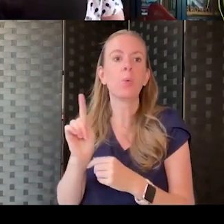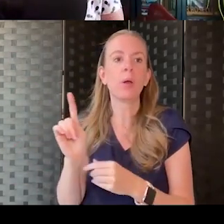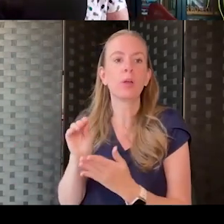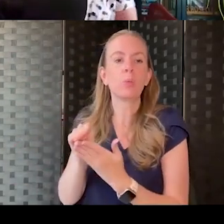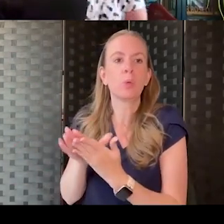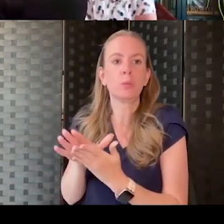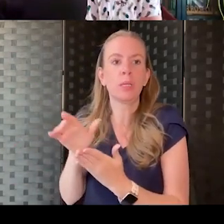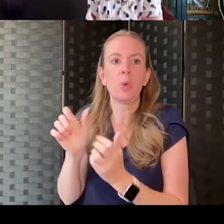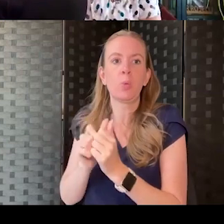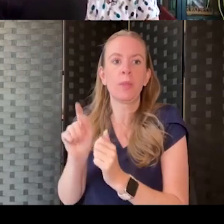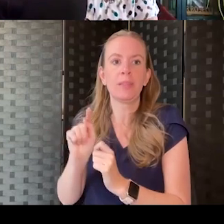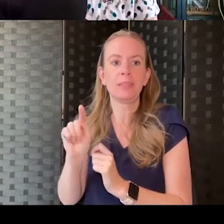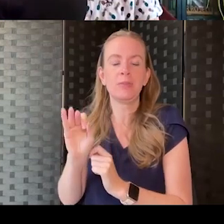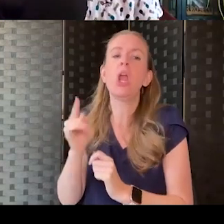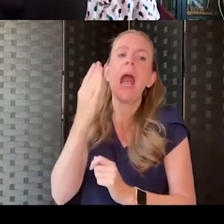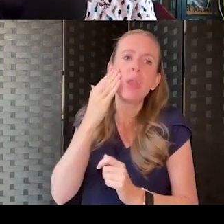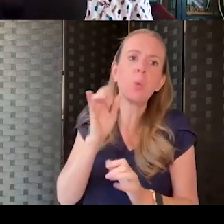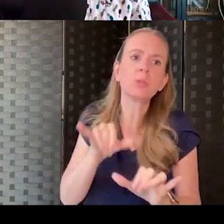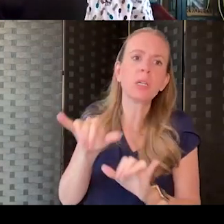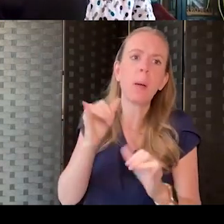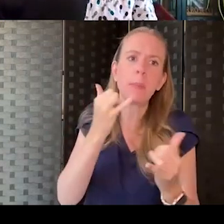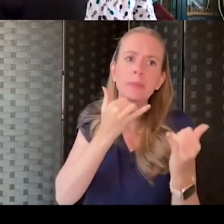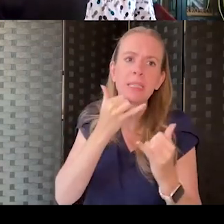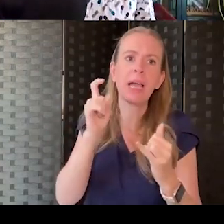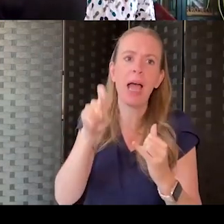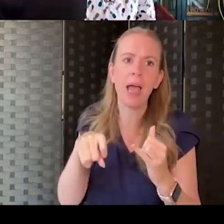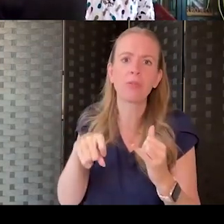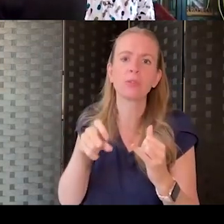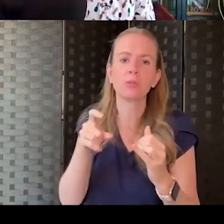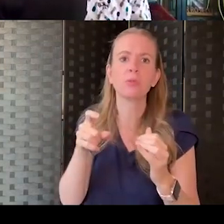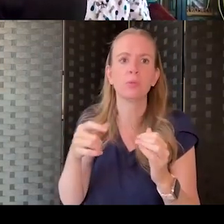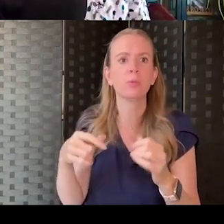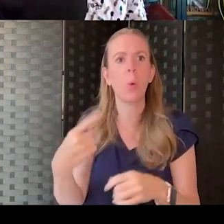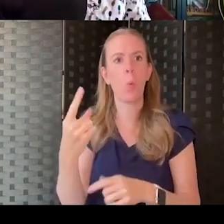hate that these are common enough mistakes that I have to dedicate a slide to them but here we are.